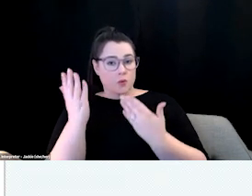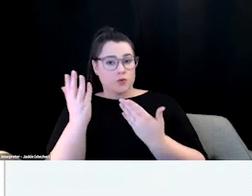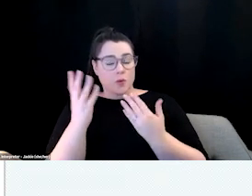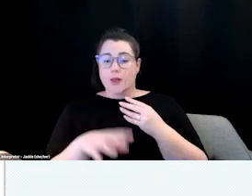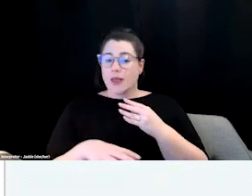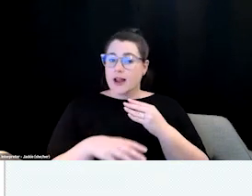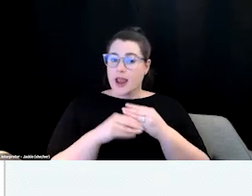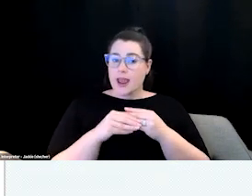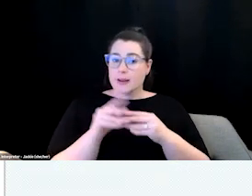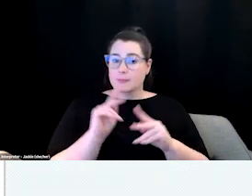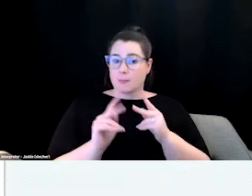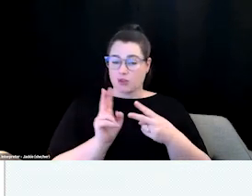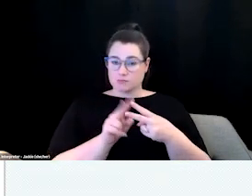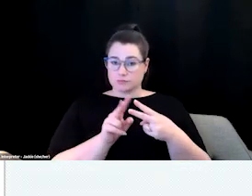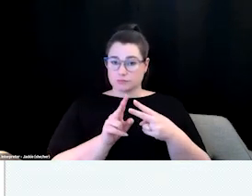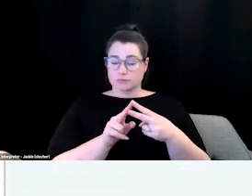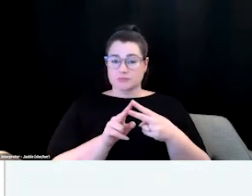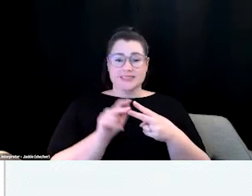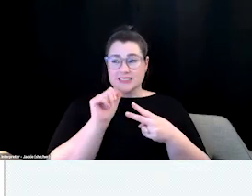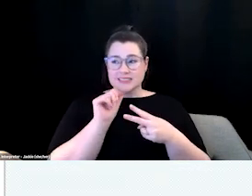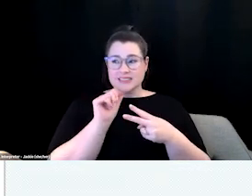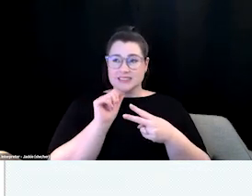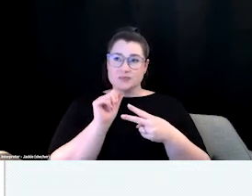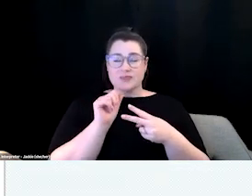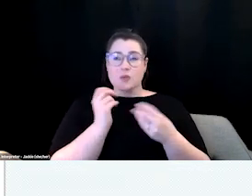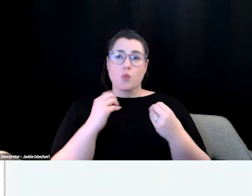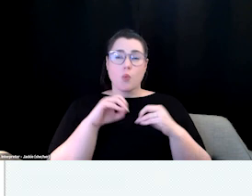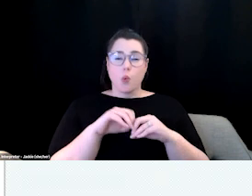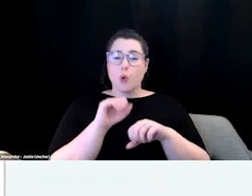It's hard -- not hard, but it's just more work for you if you wait until the last minute